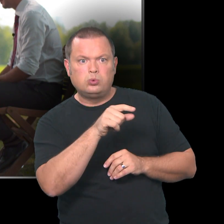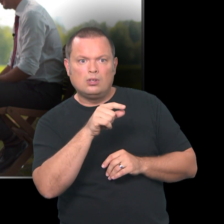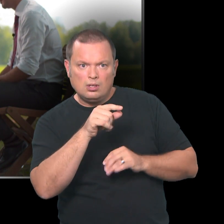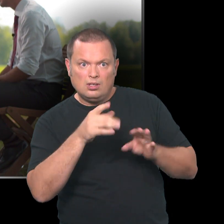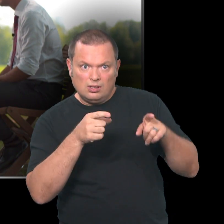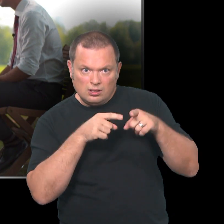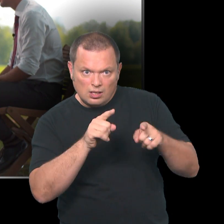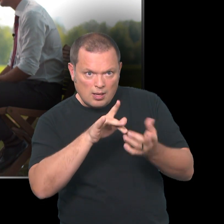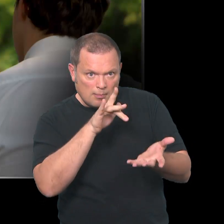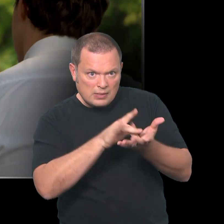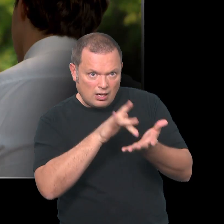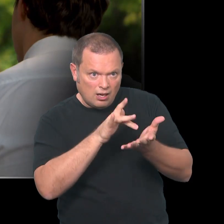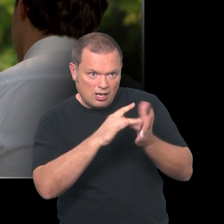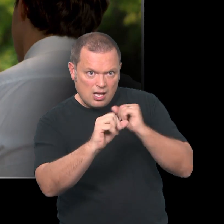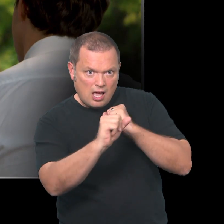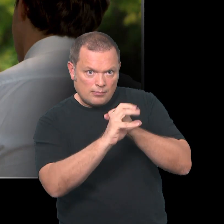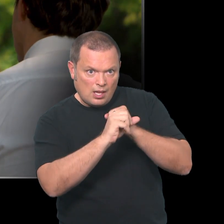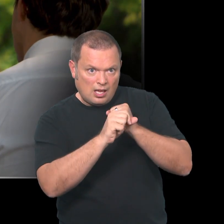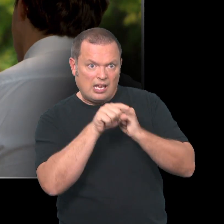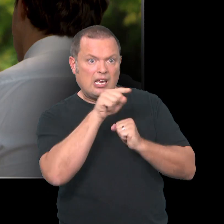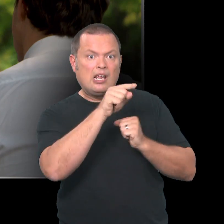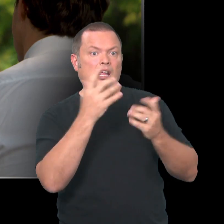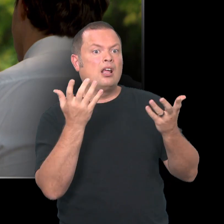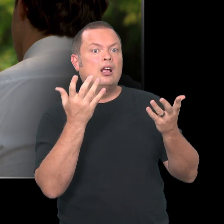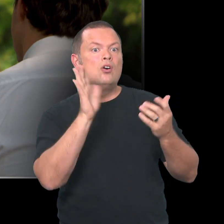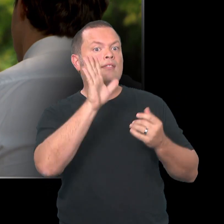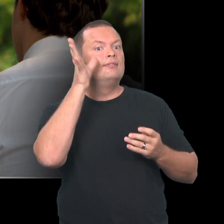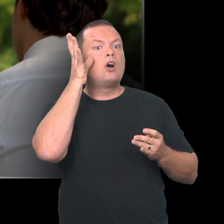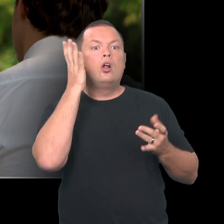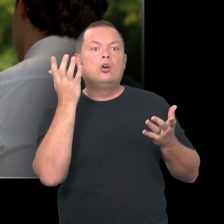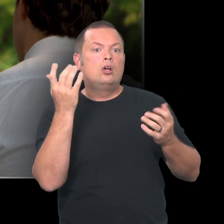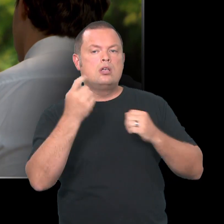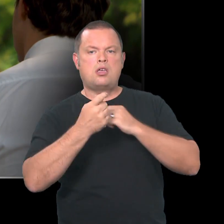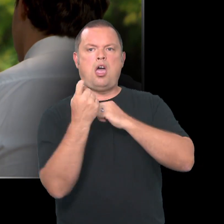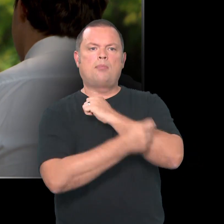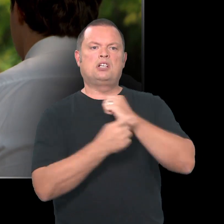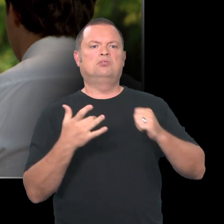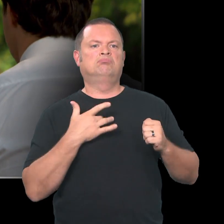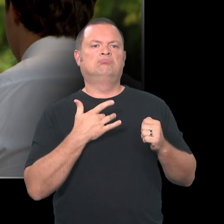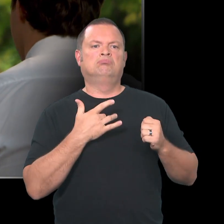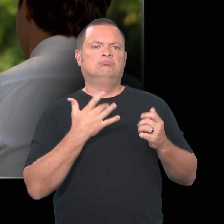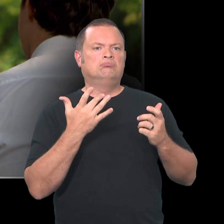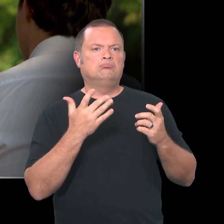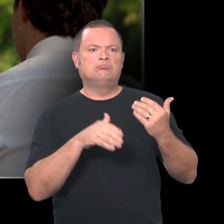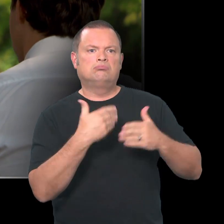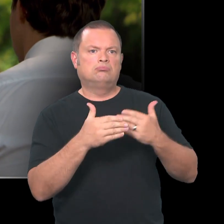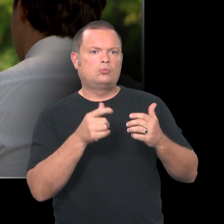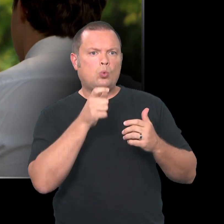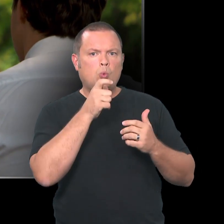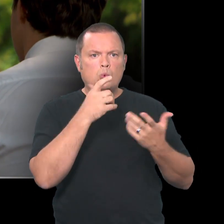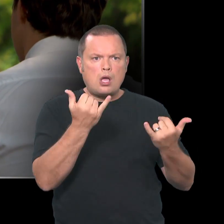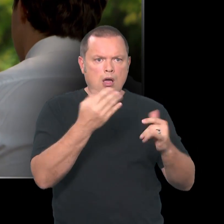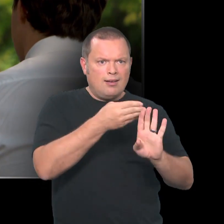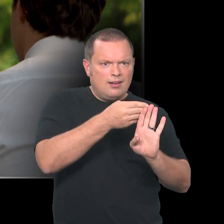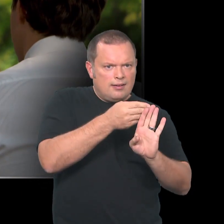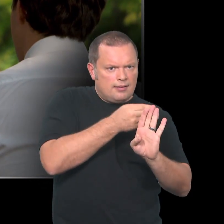And in '79, who suggested in the middle of the campaign that he felt that it is not automatic.